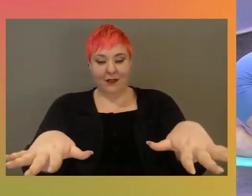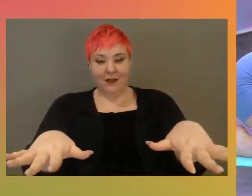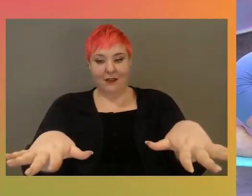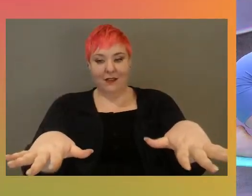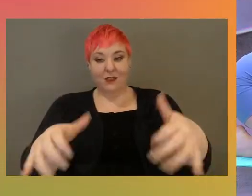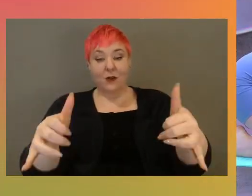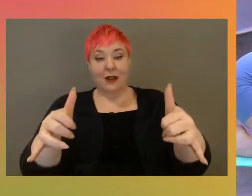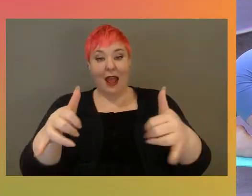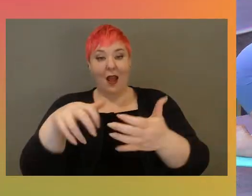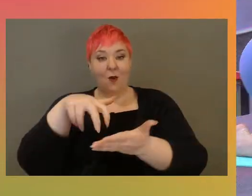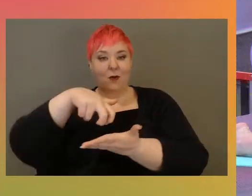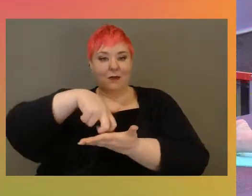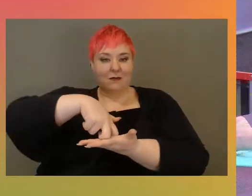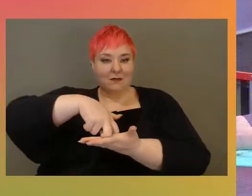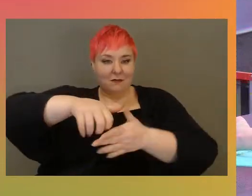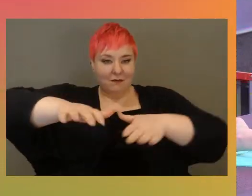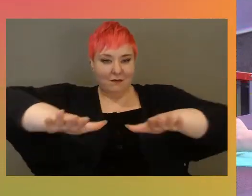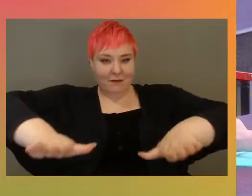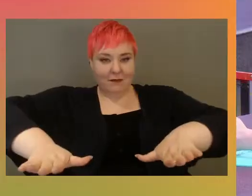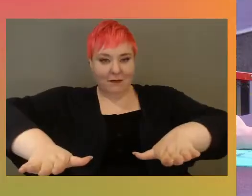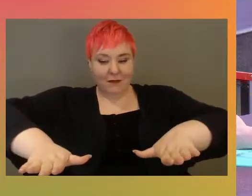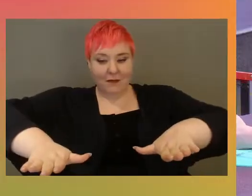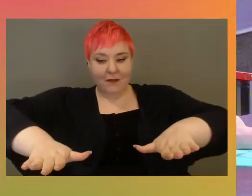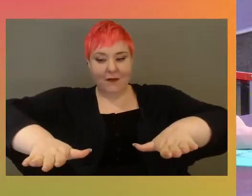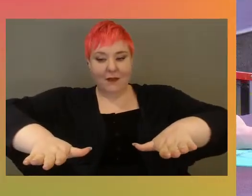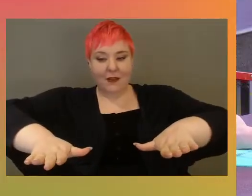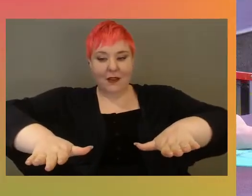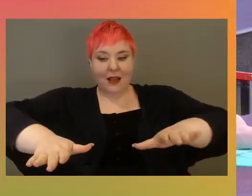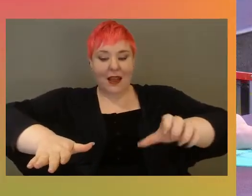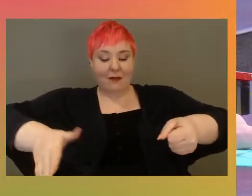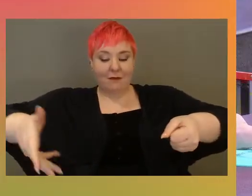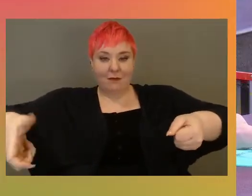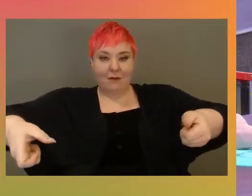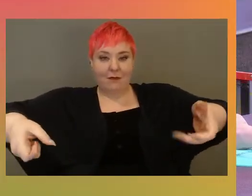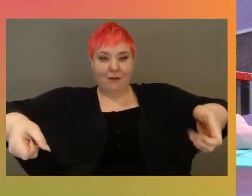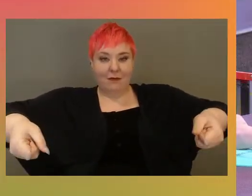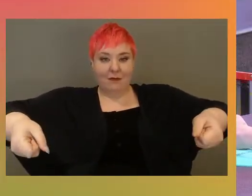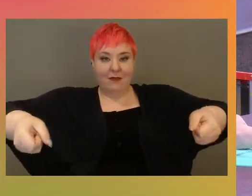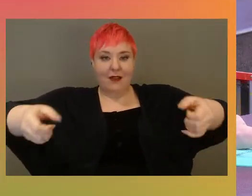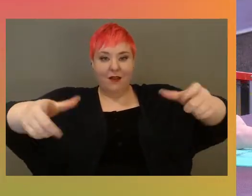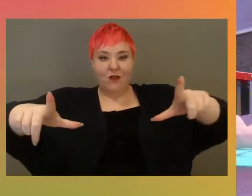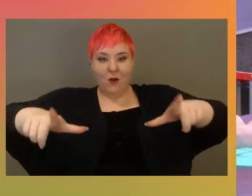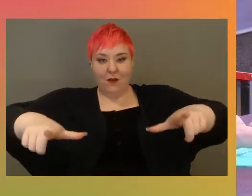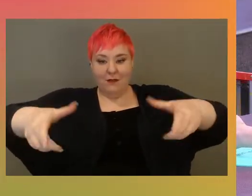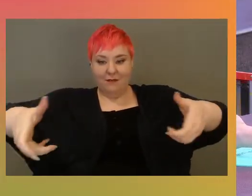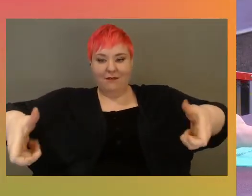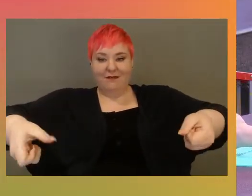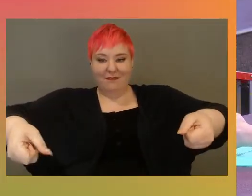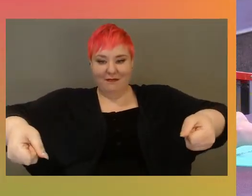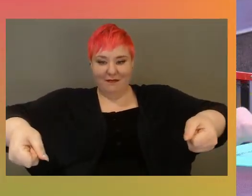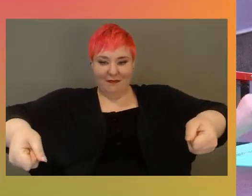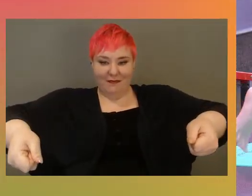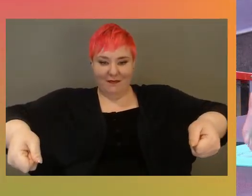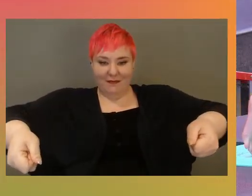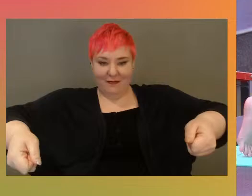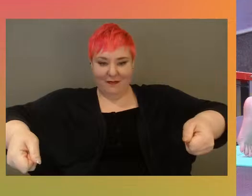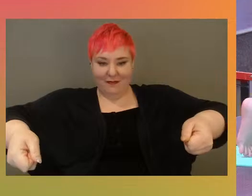AND THEN, STRAIGHTEN YOUR ARMS. KEEP YOUR HANDS AND FEET WHERE